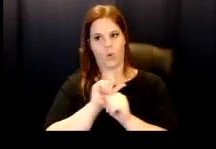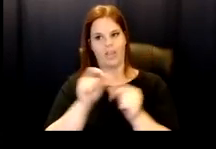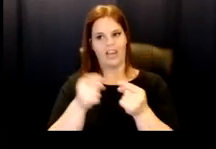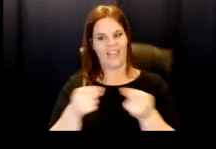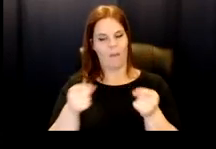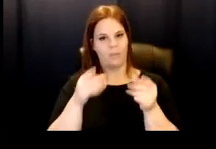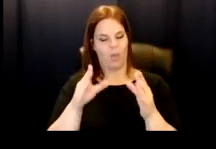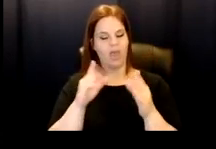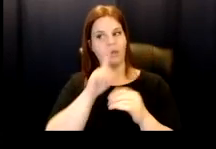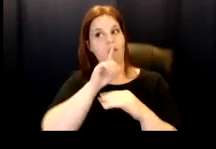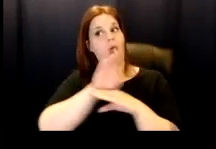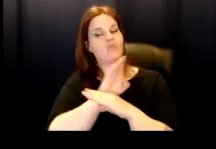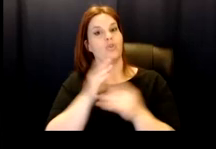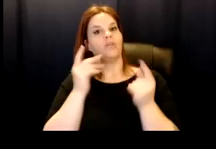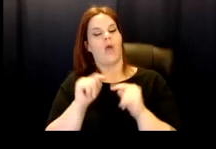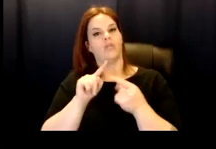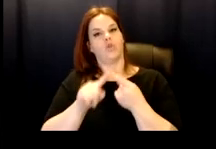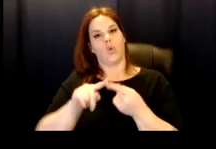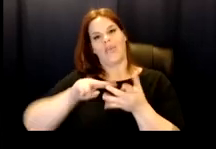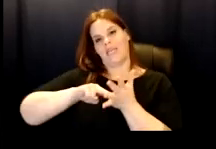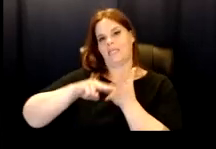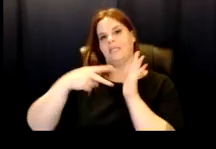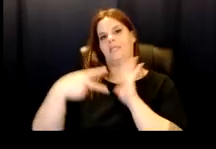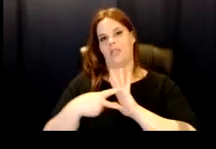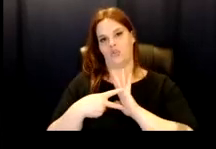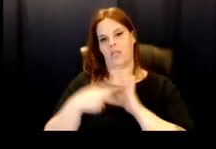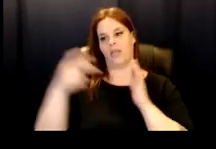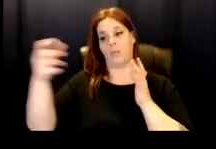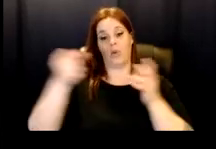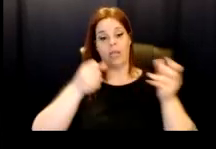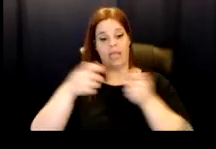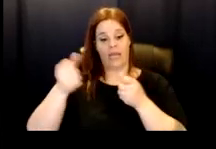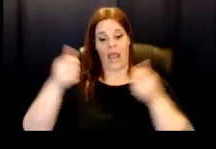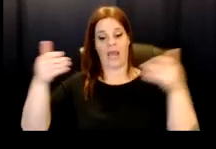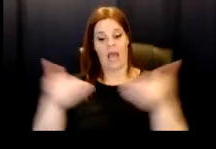trying to intentionally bring in and hire candidates with disabilities and making sure